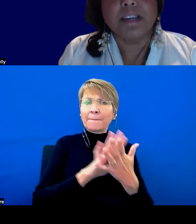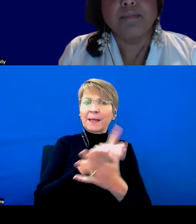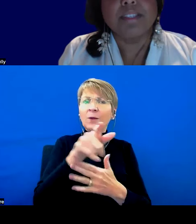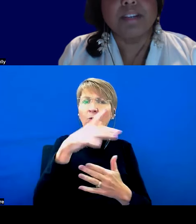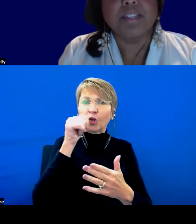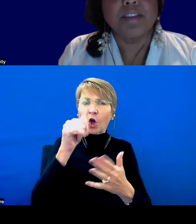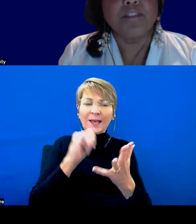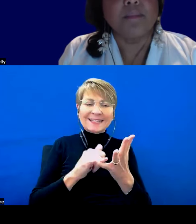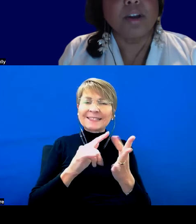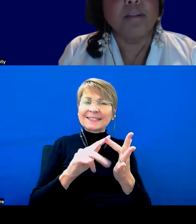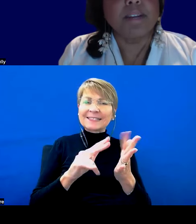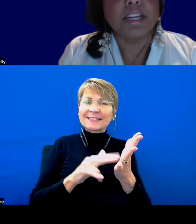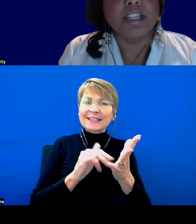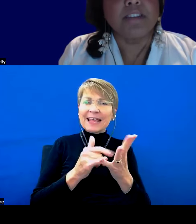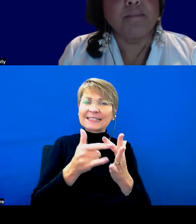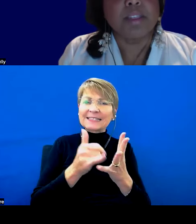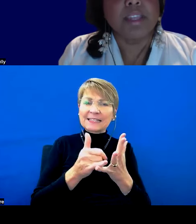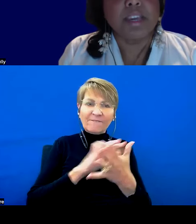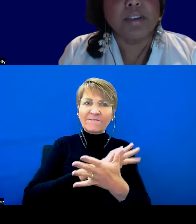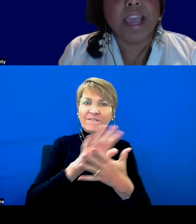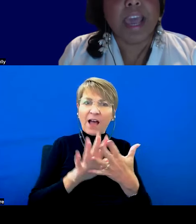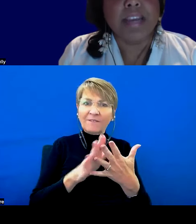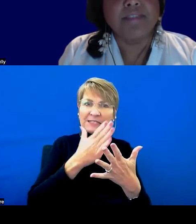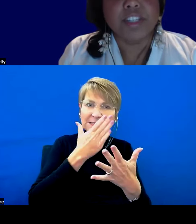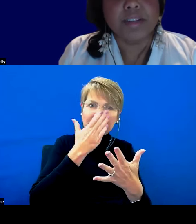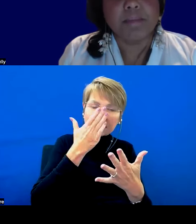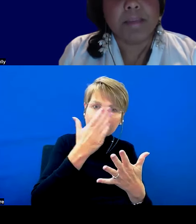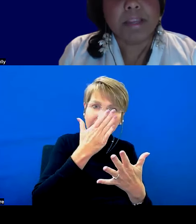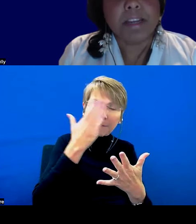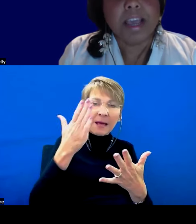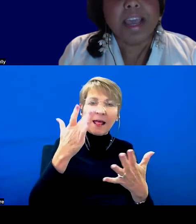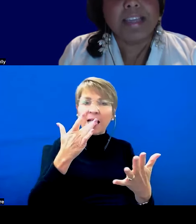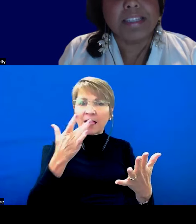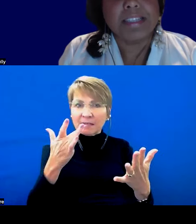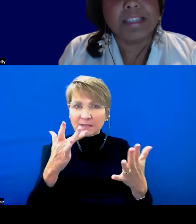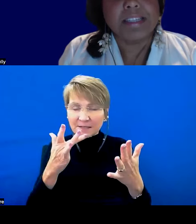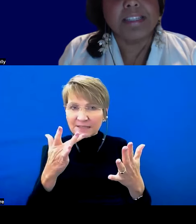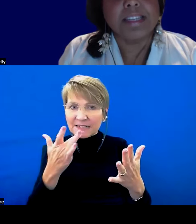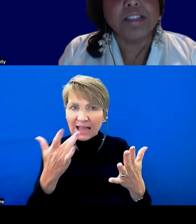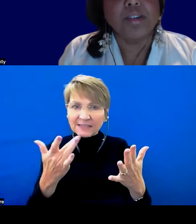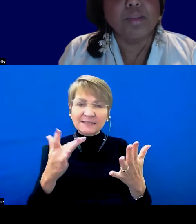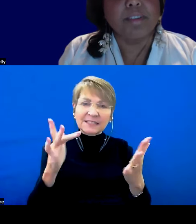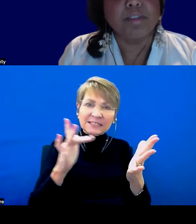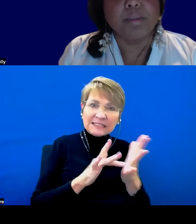resulting from a combination of both hearing and vision impairment existing since or before birth.